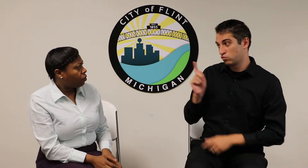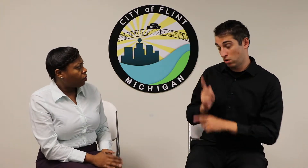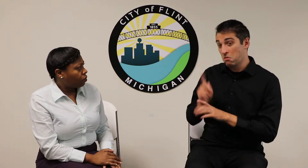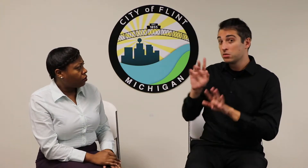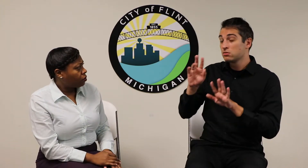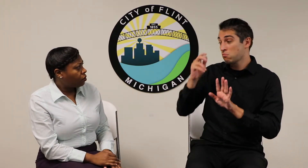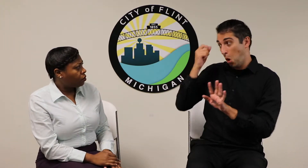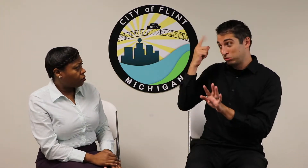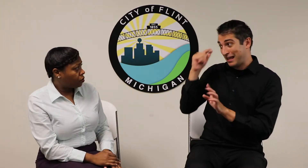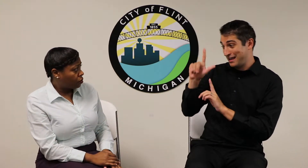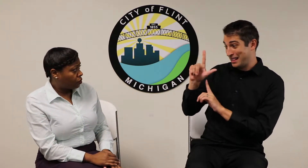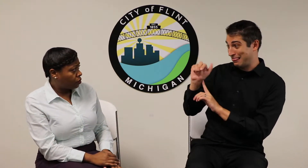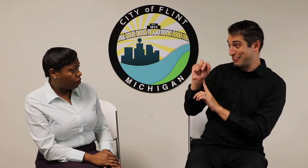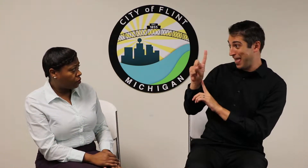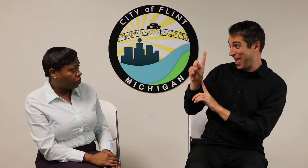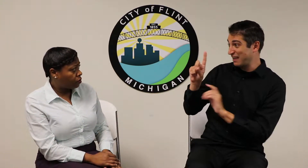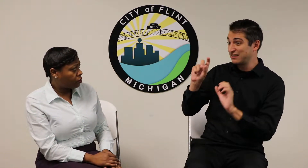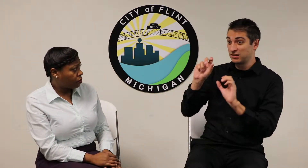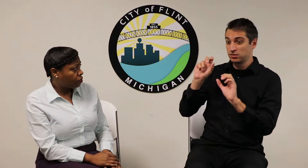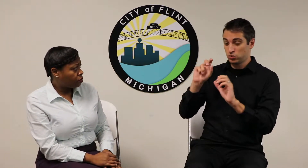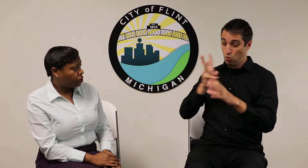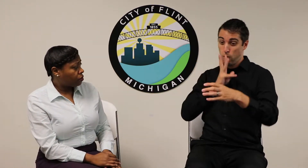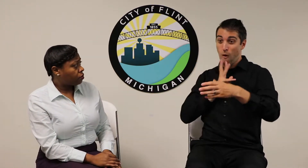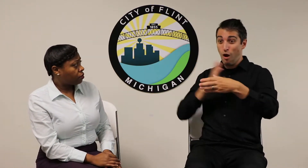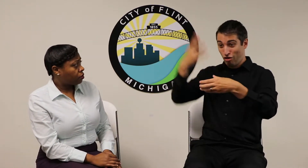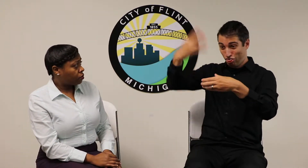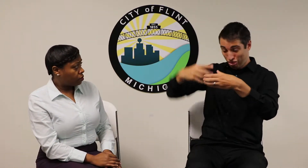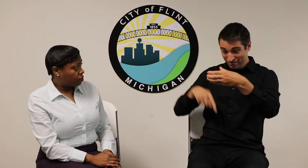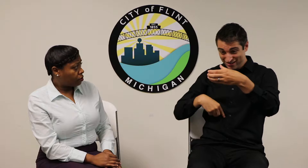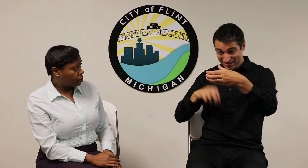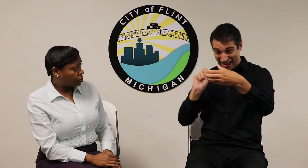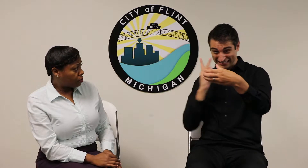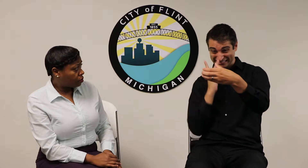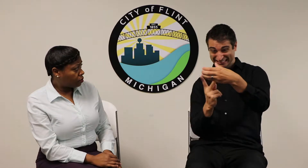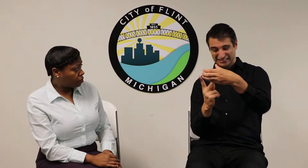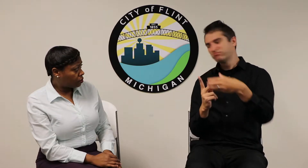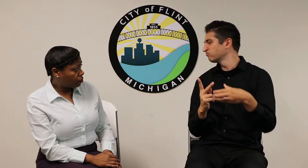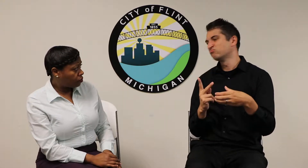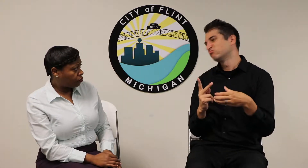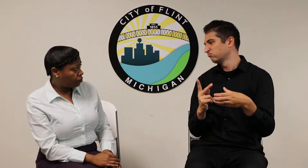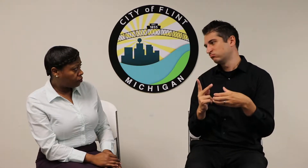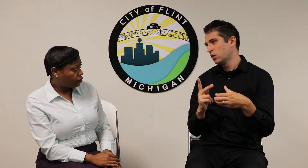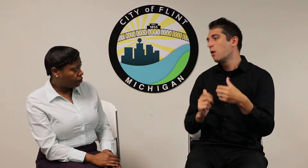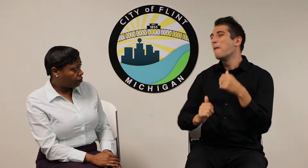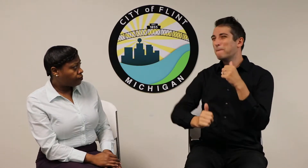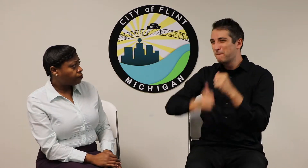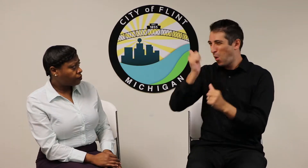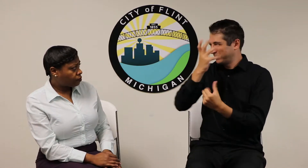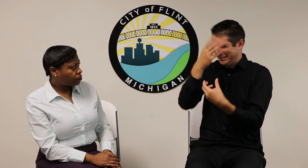Yes. Now remember you can't see lead under most circumstances. There's the dissolved part